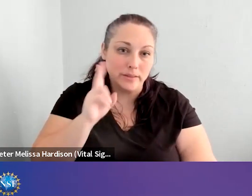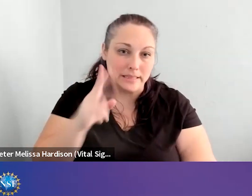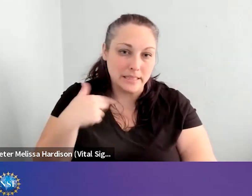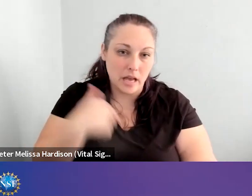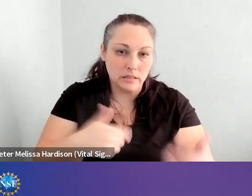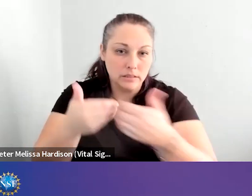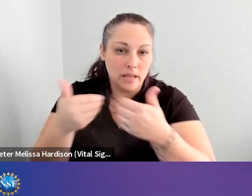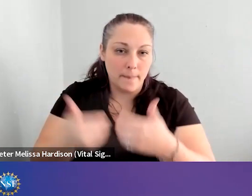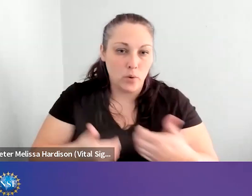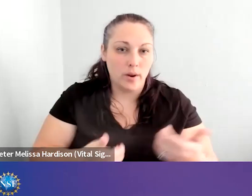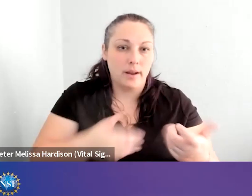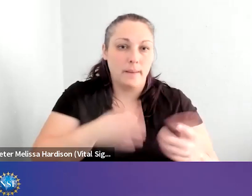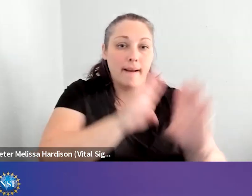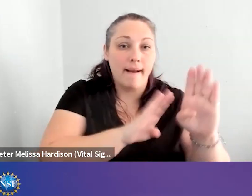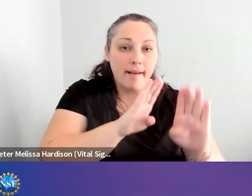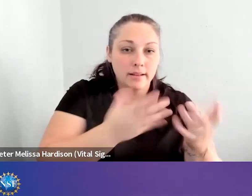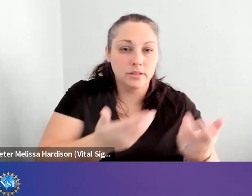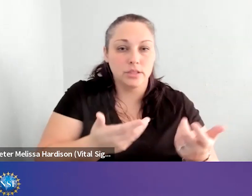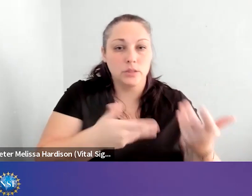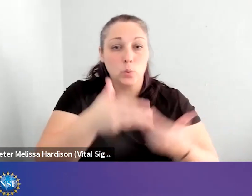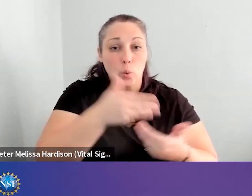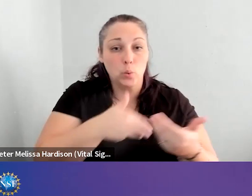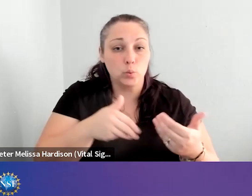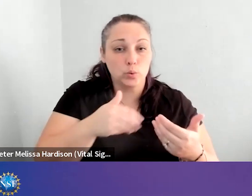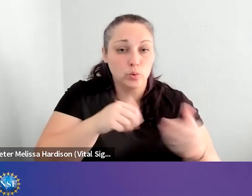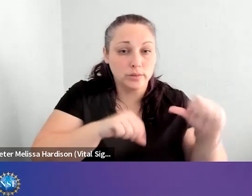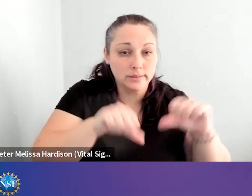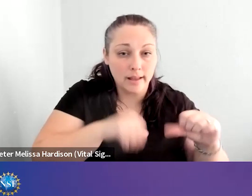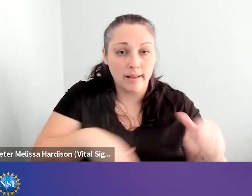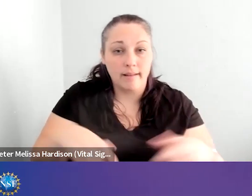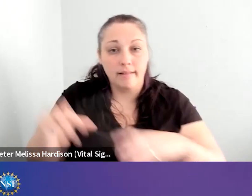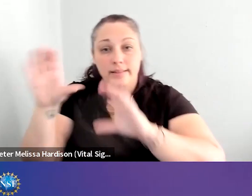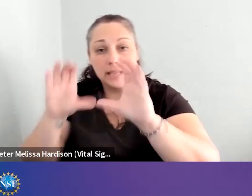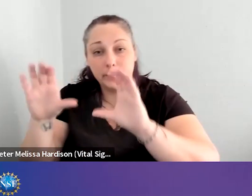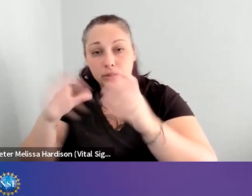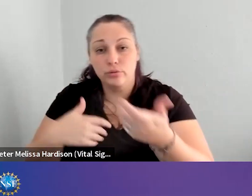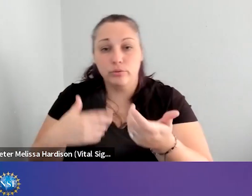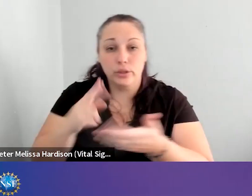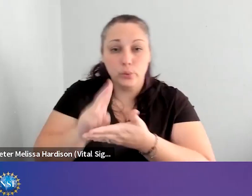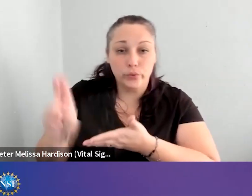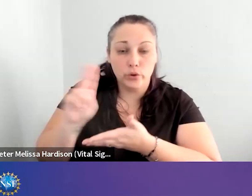You'll see me under social sciences. You'll also see things like diversity, equity, and inclusion; institutional